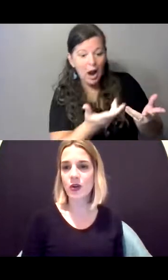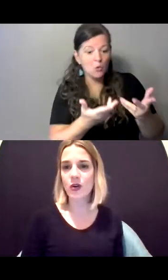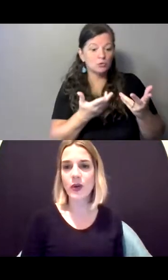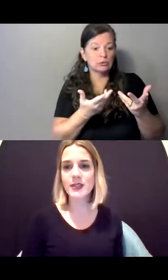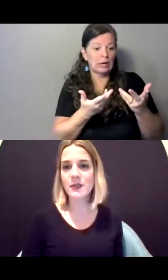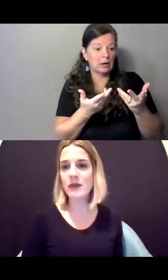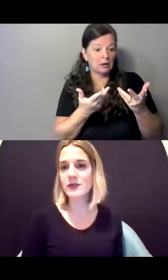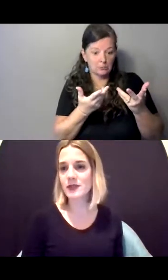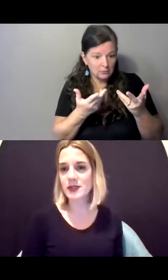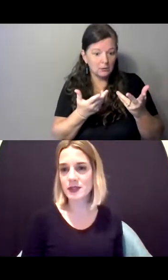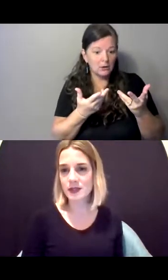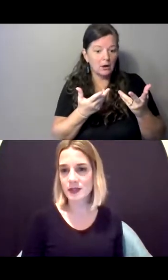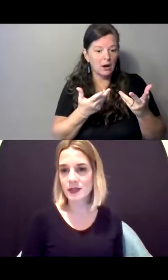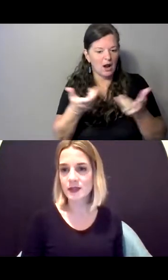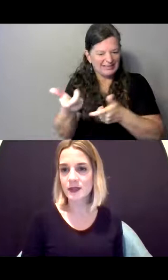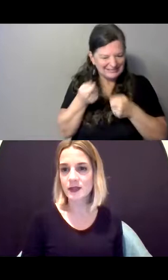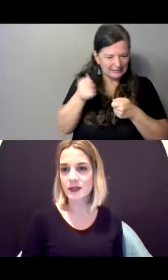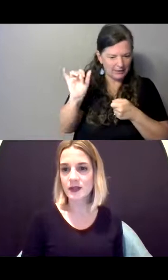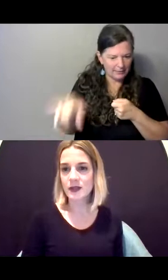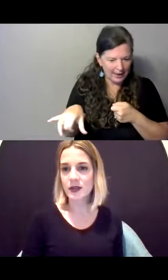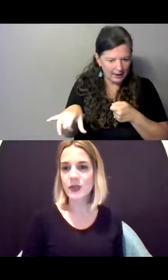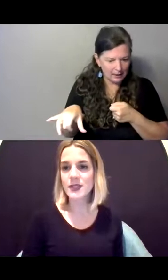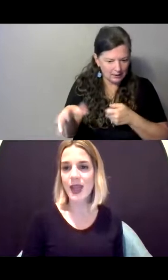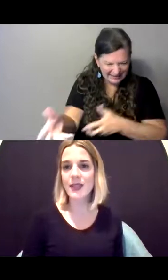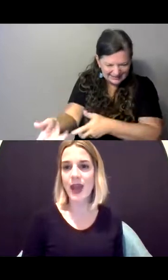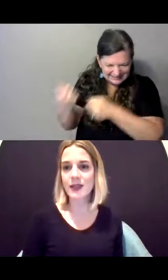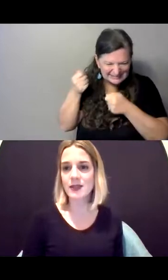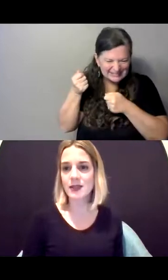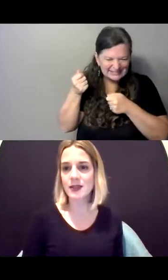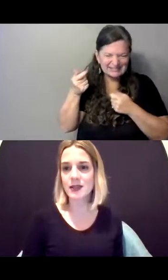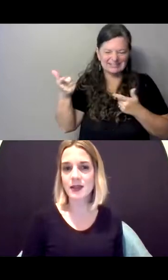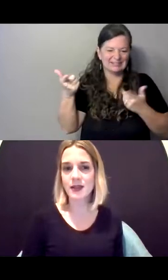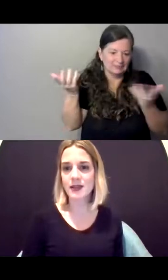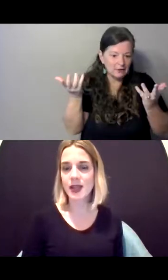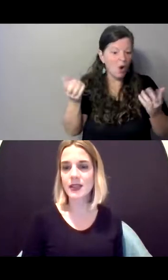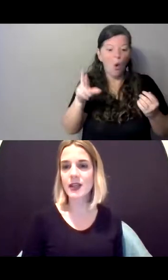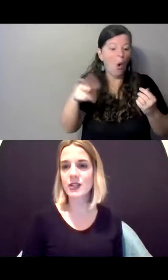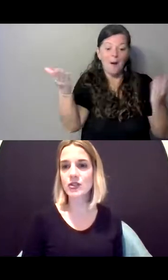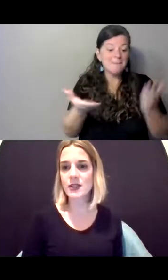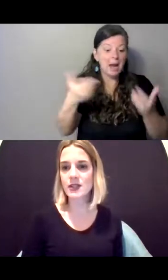or going to the mountains. Well take that, take that interest.